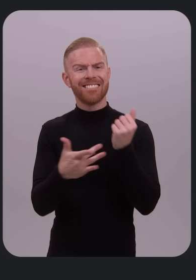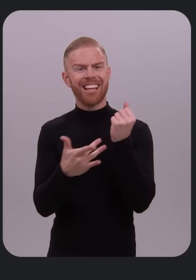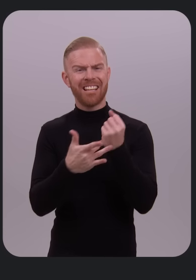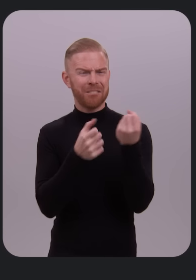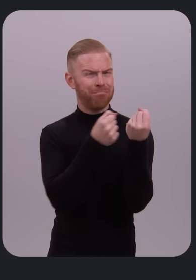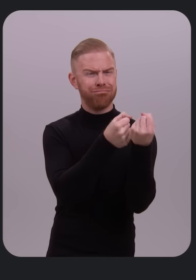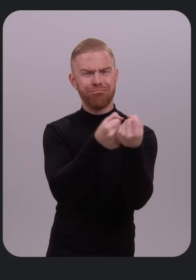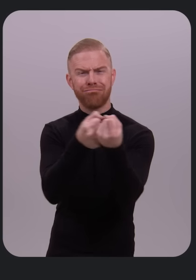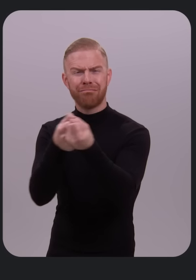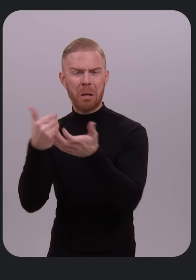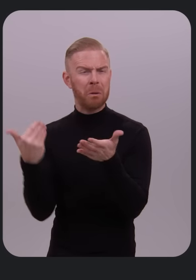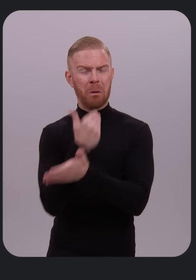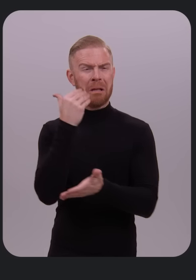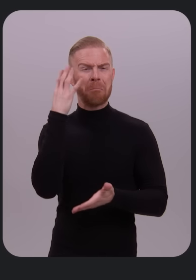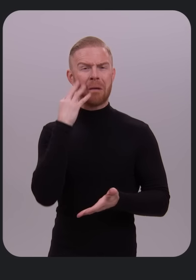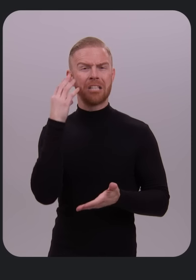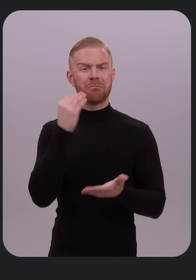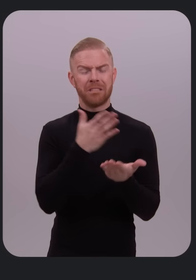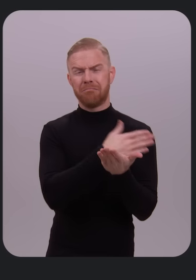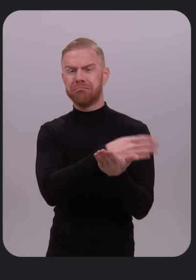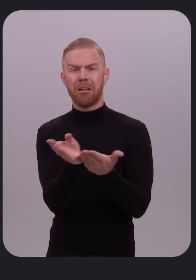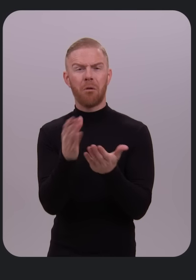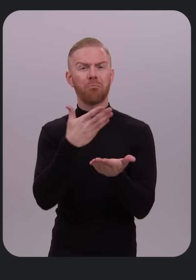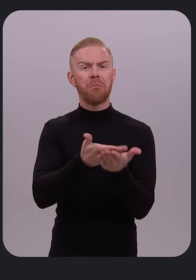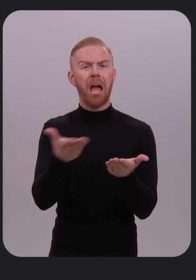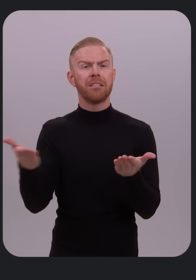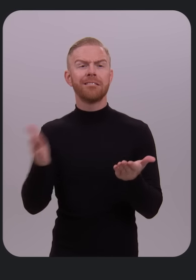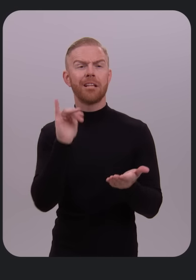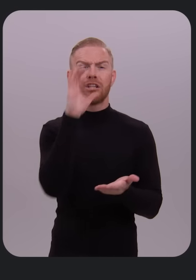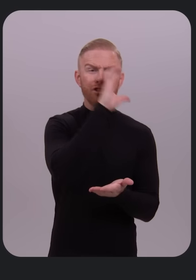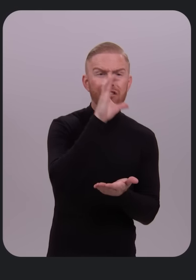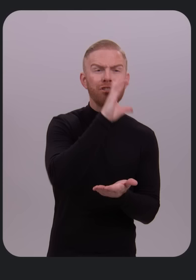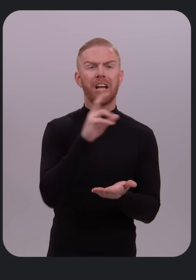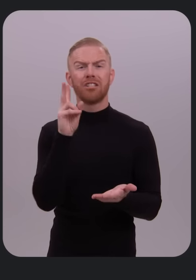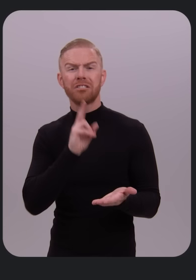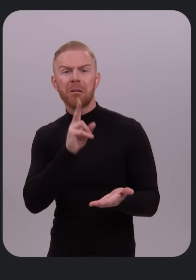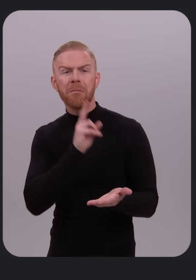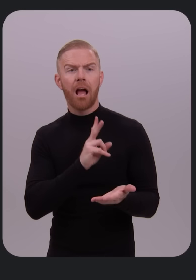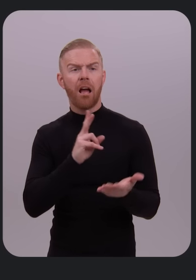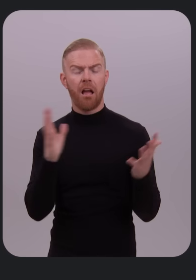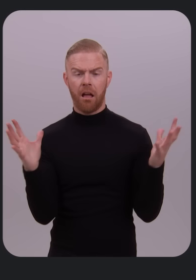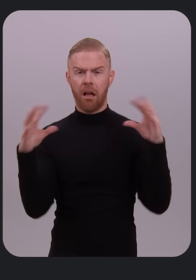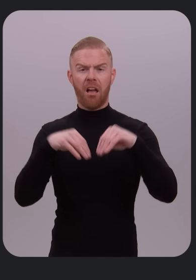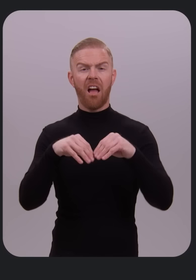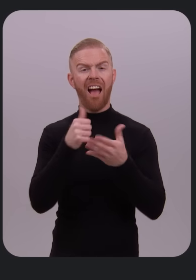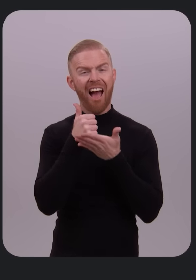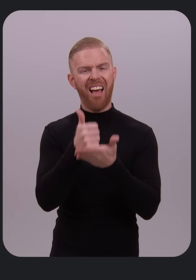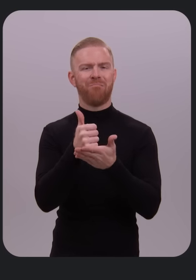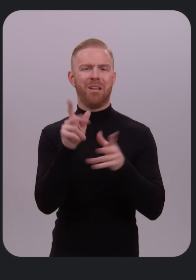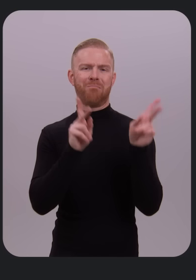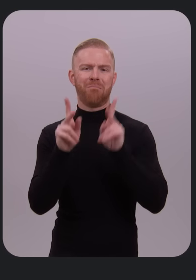new experiences in products like Search and Gemini, and also coming together to help people in their daily lives.